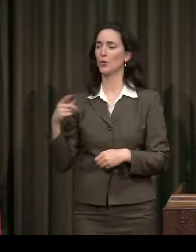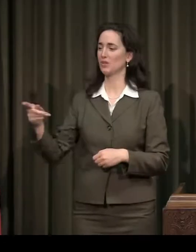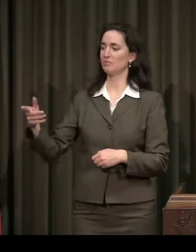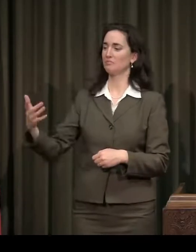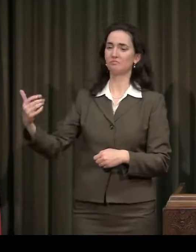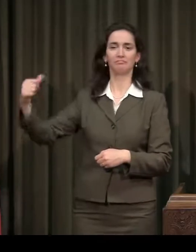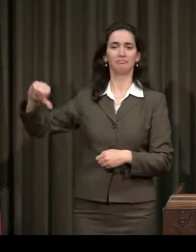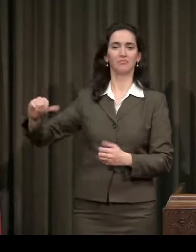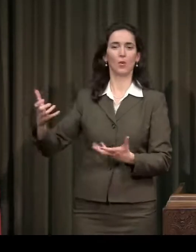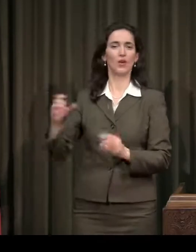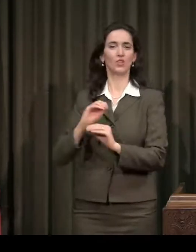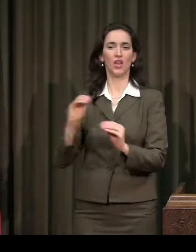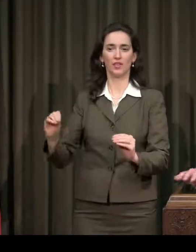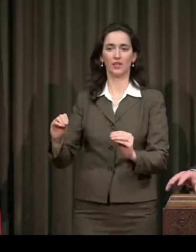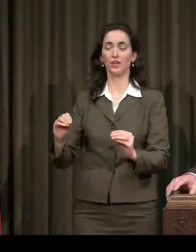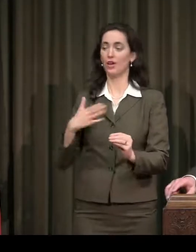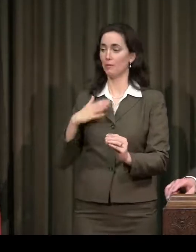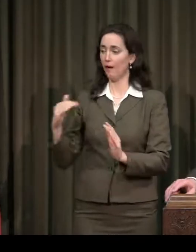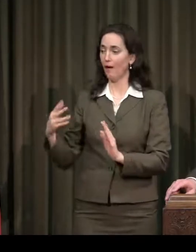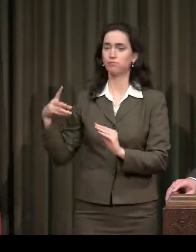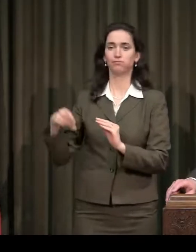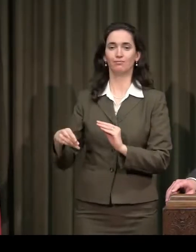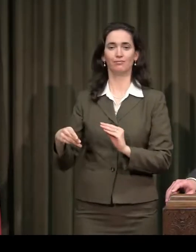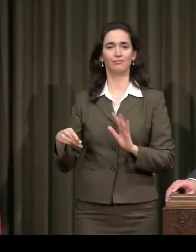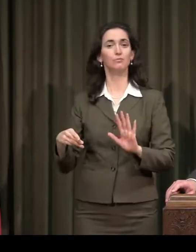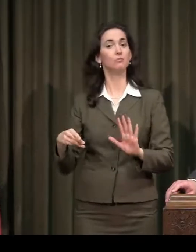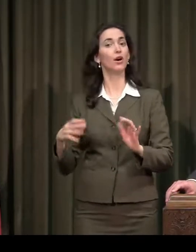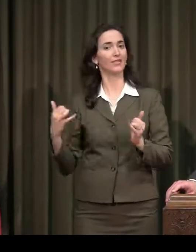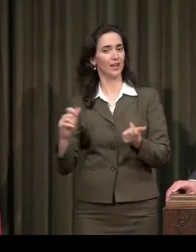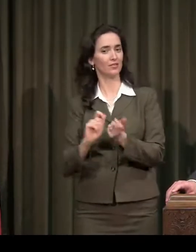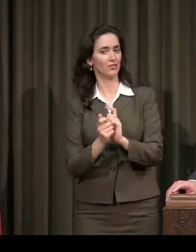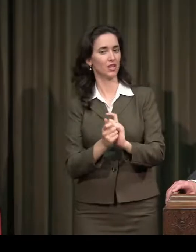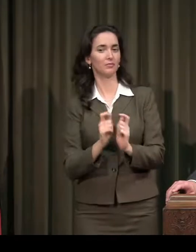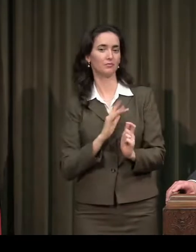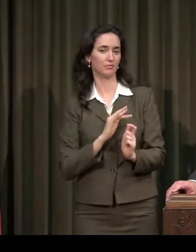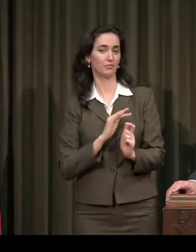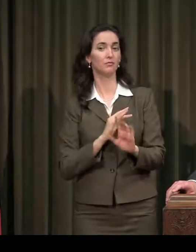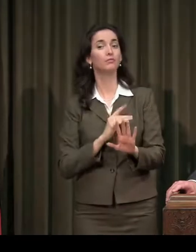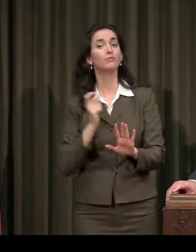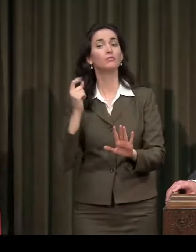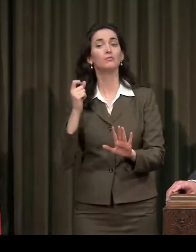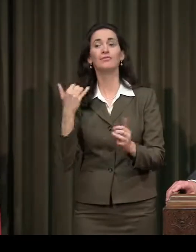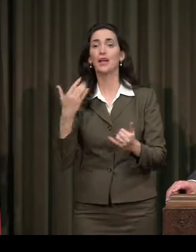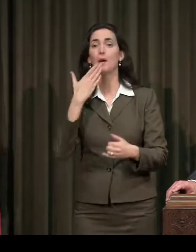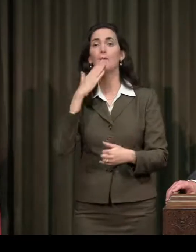going to be a cuts only approach the bad news is that a good part of what they